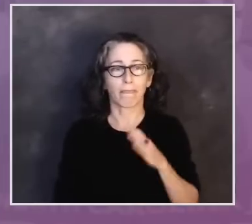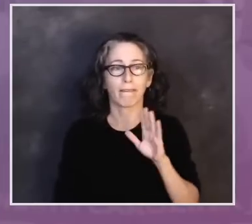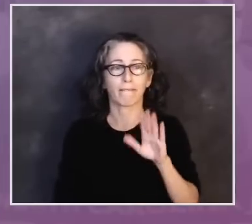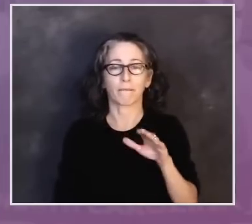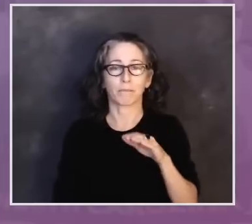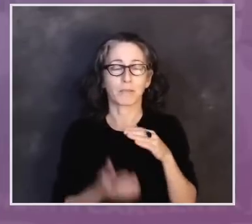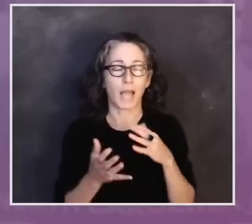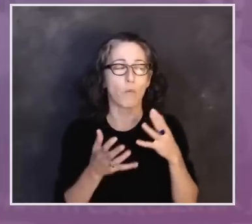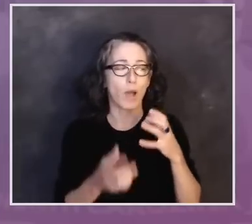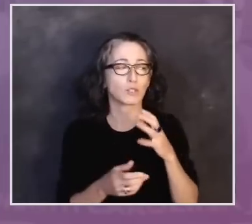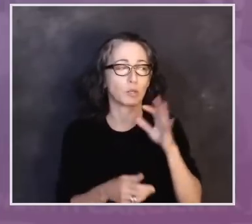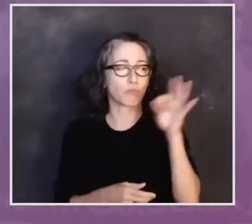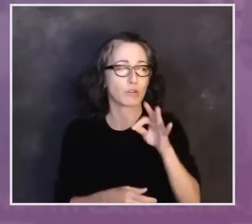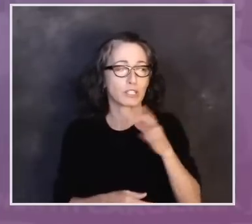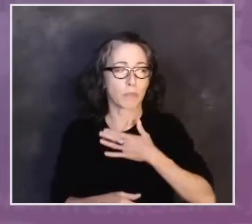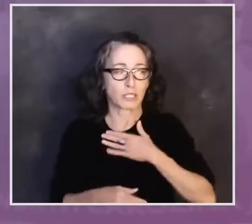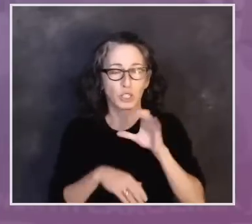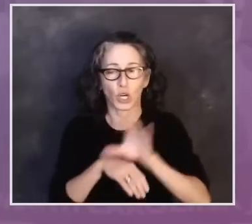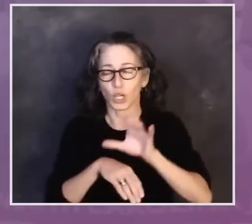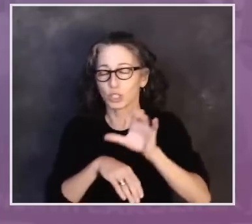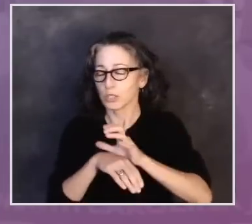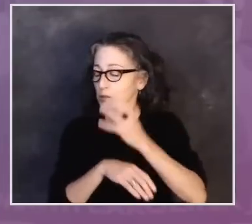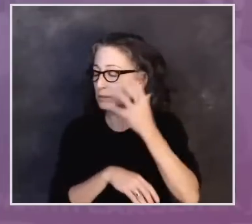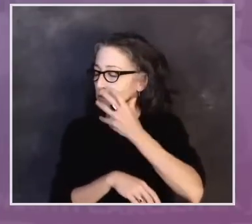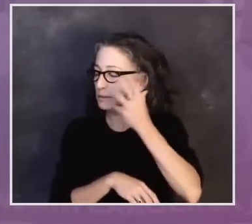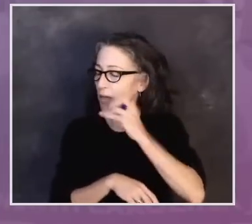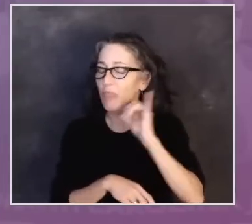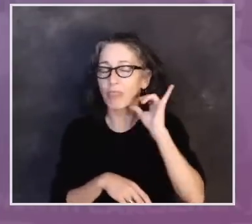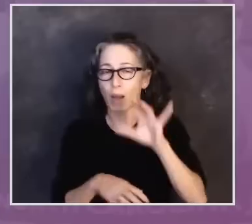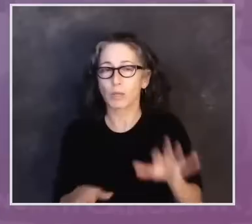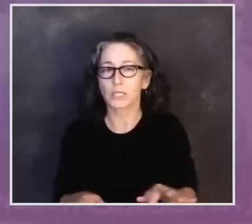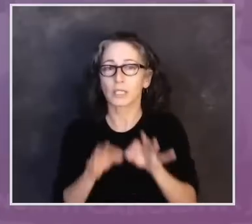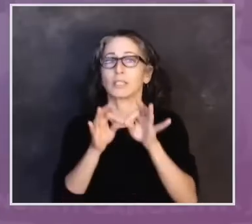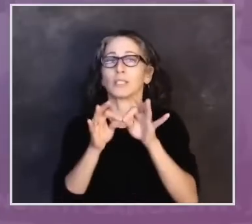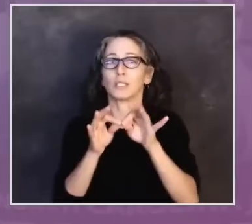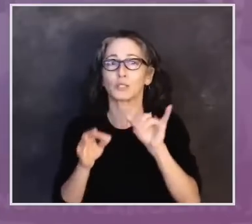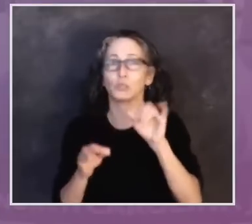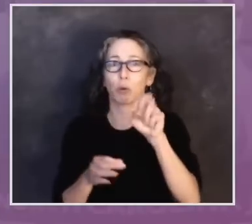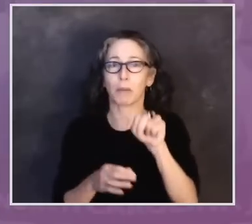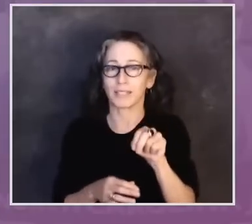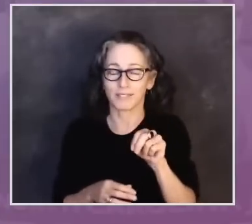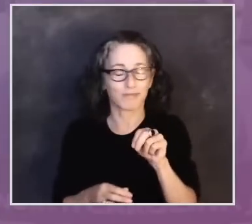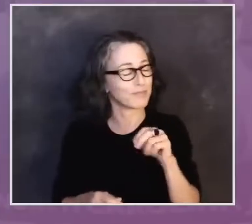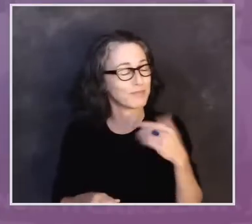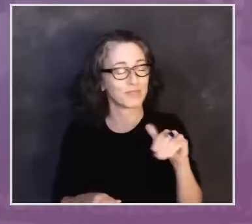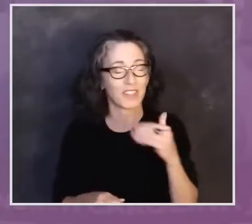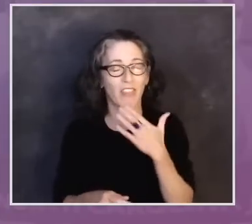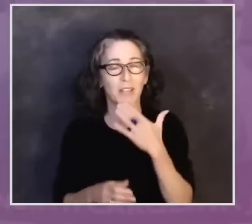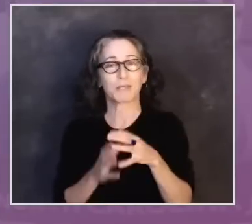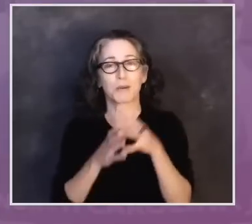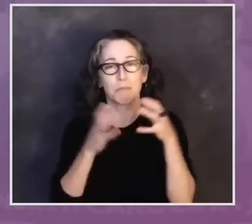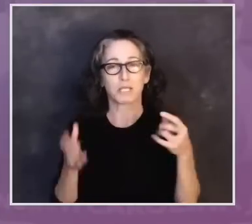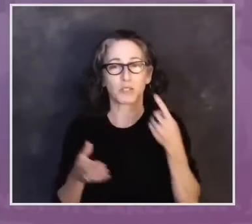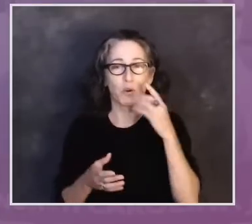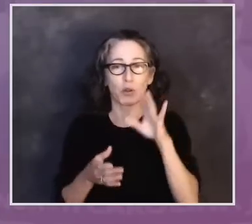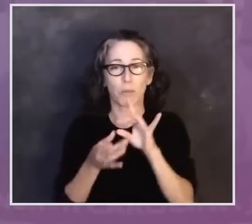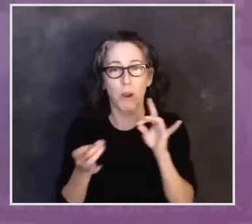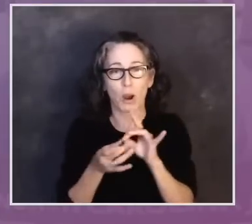THANK YOU, REVEREND. THANK YOU, CONGRESSWOMAN ADAMS, I HAVE TO HAVE YOU COME PREACH AT MY CHURCH. I THINK THAT WAS A SERMON